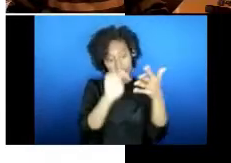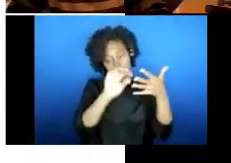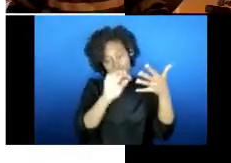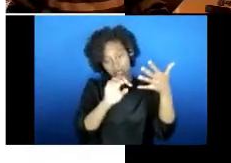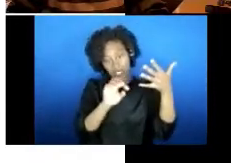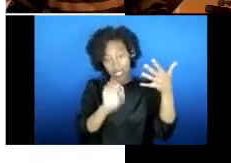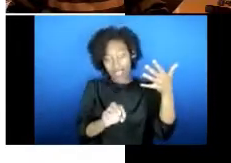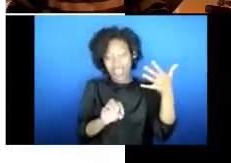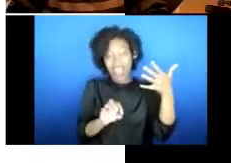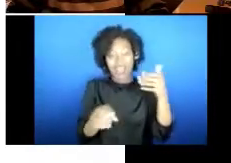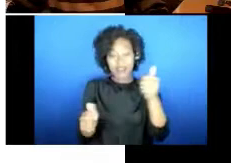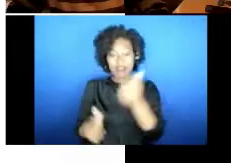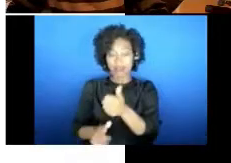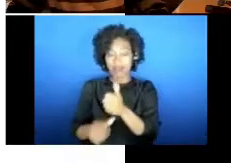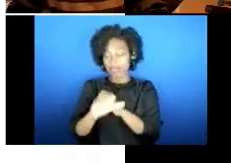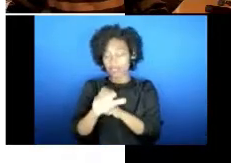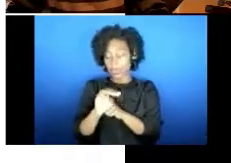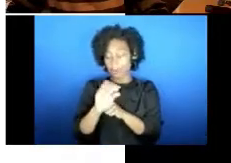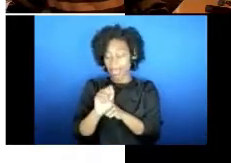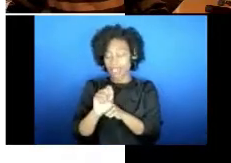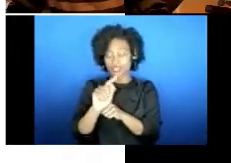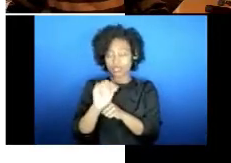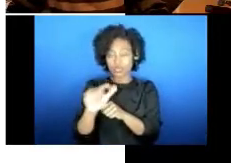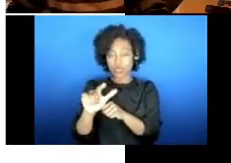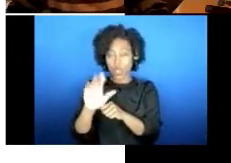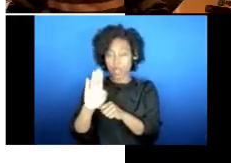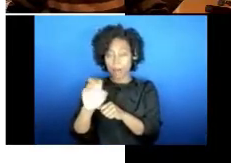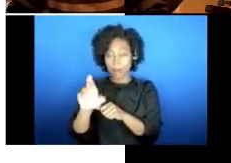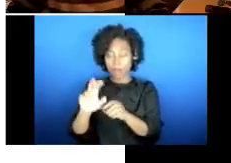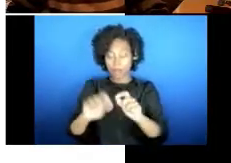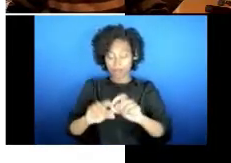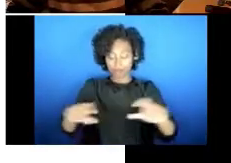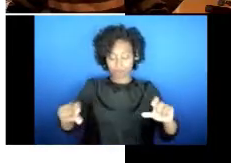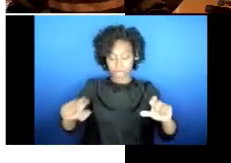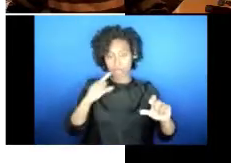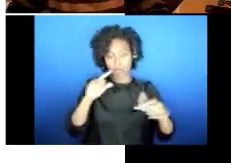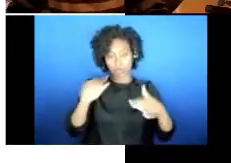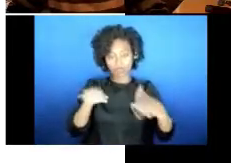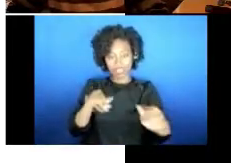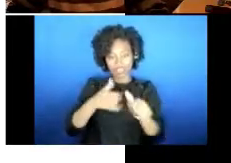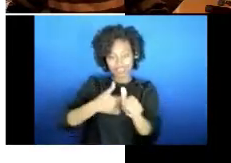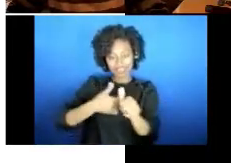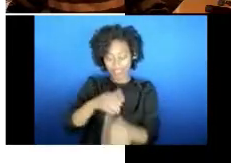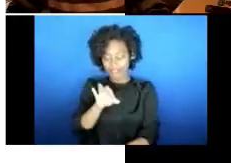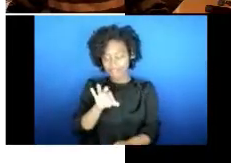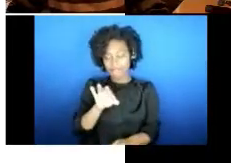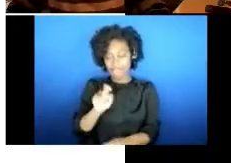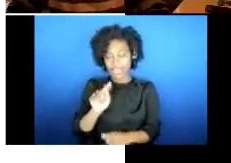CMS toolbar where you can find all of the features and then how you can add